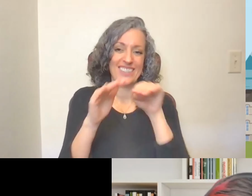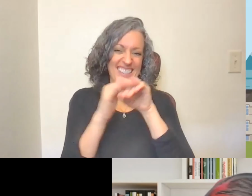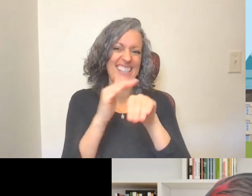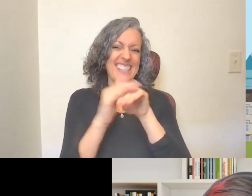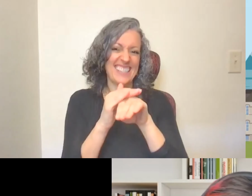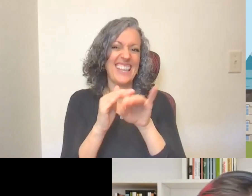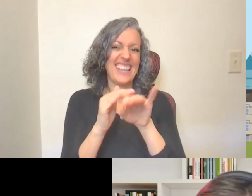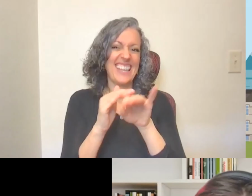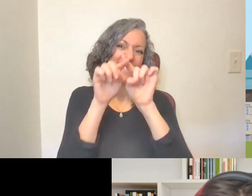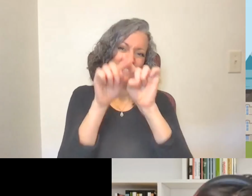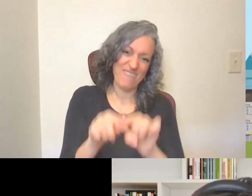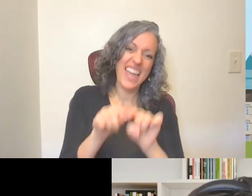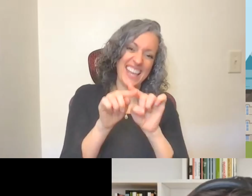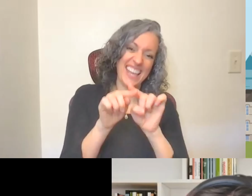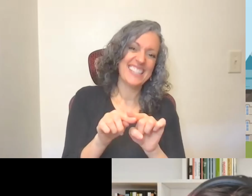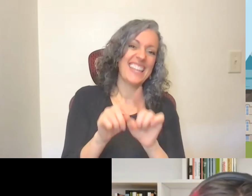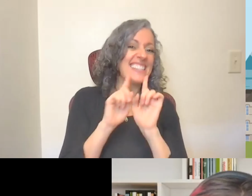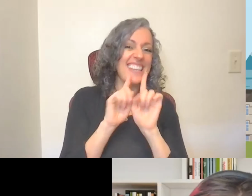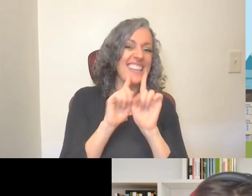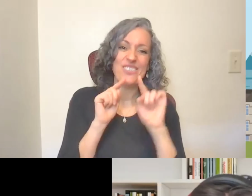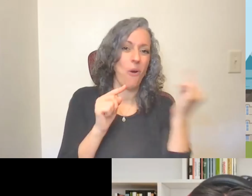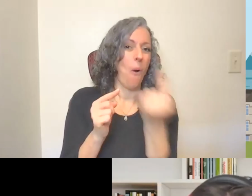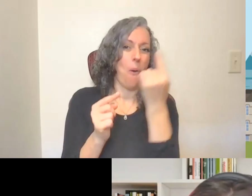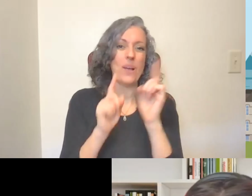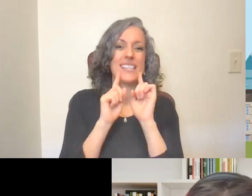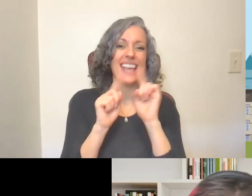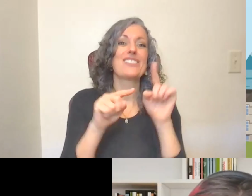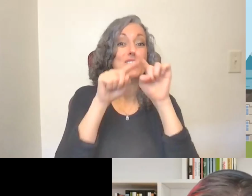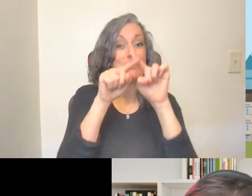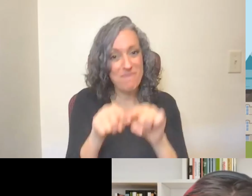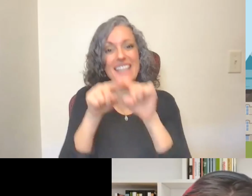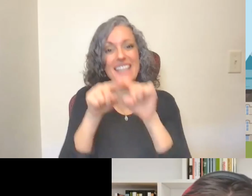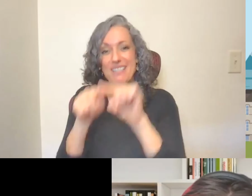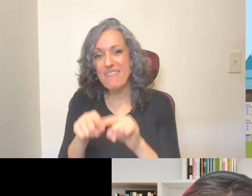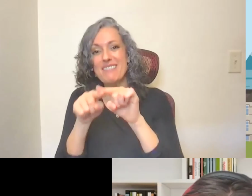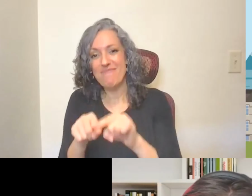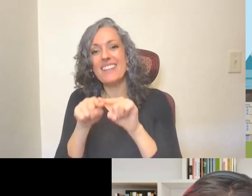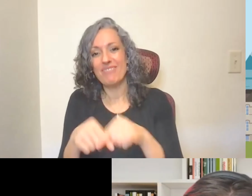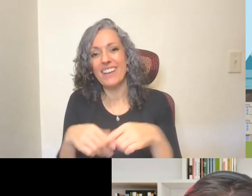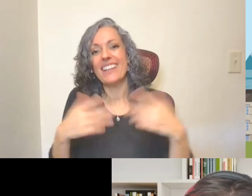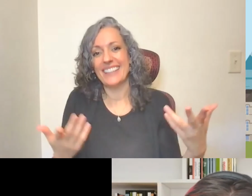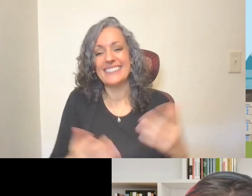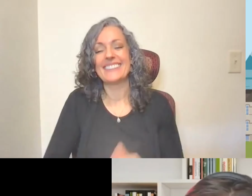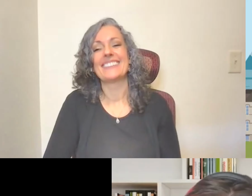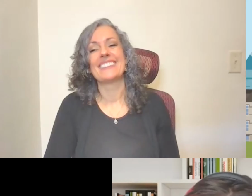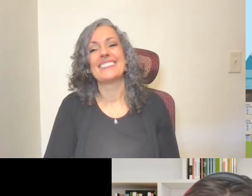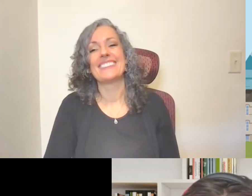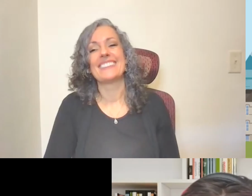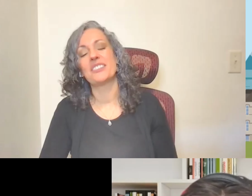And that's very much the answer here. Related to that, and that communication, and these